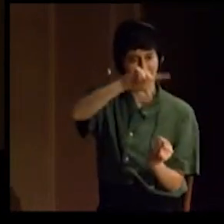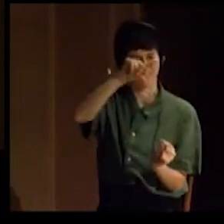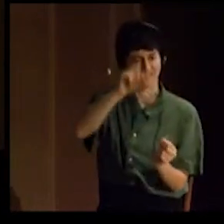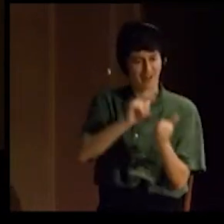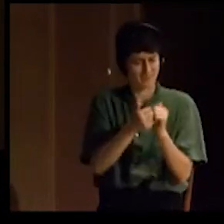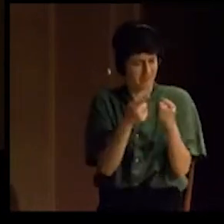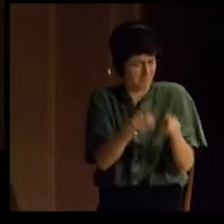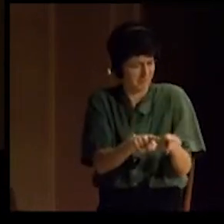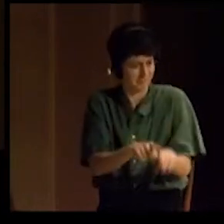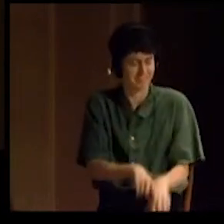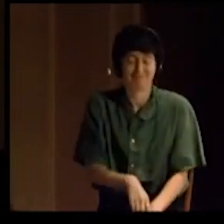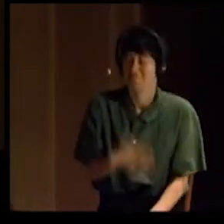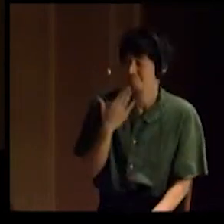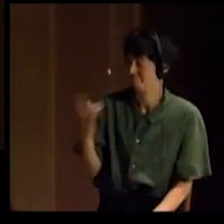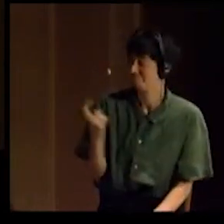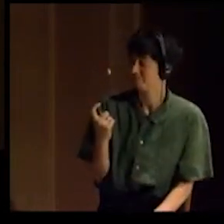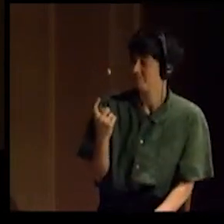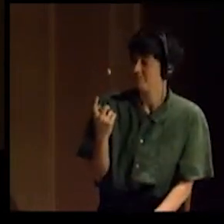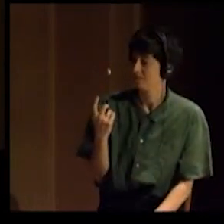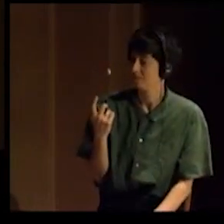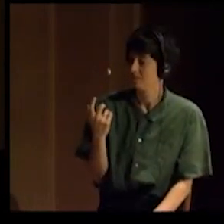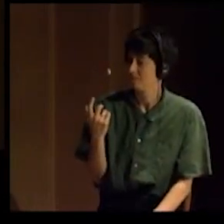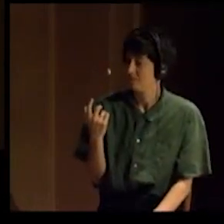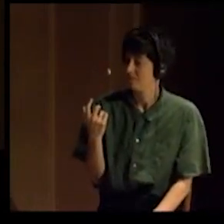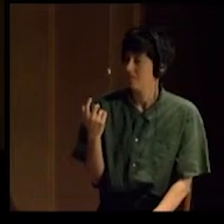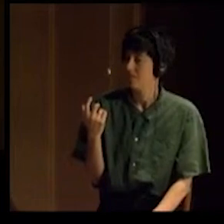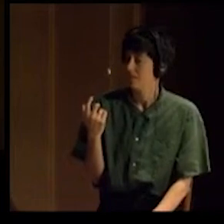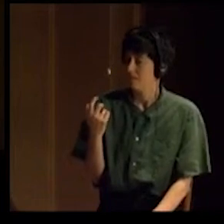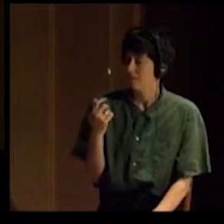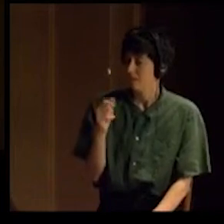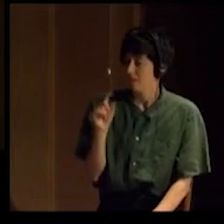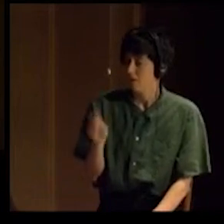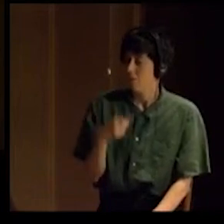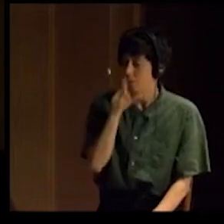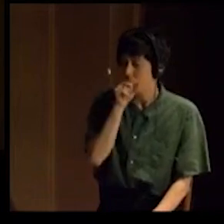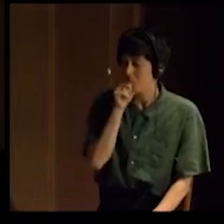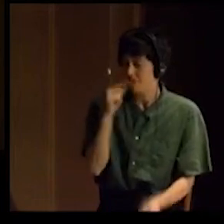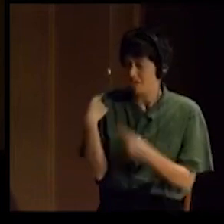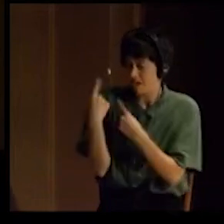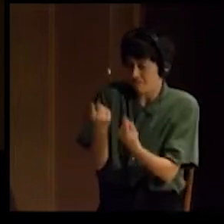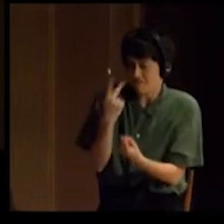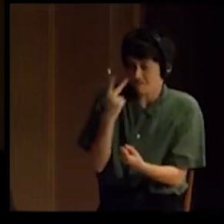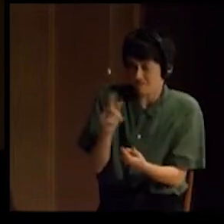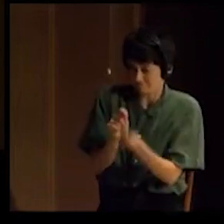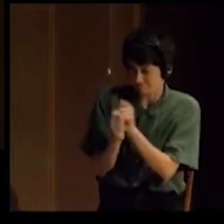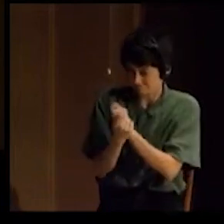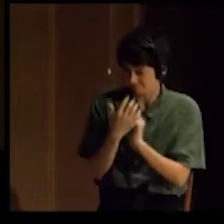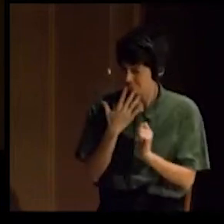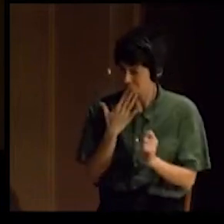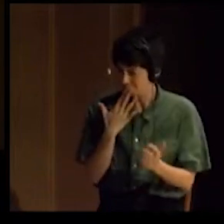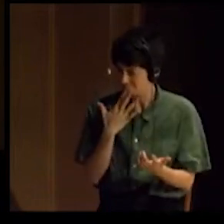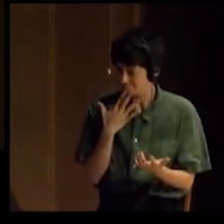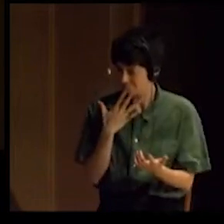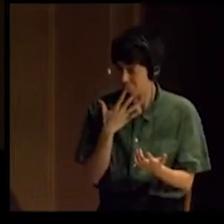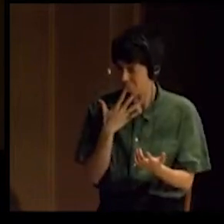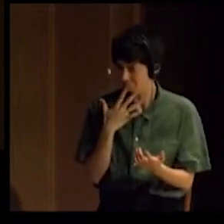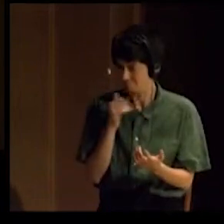The only bird that I've seen change color, and I've asked this to a number of different curators